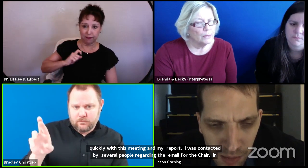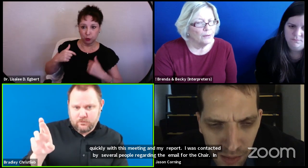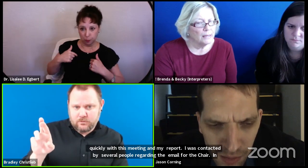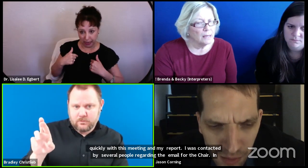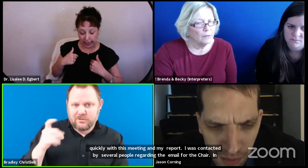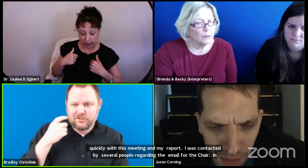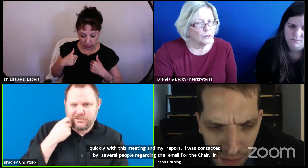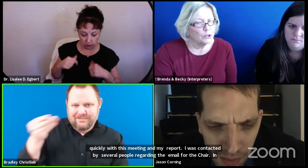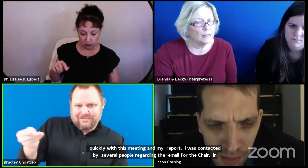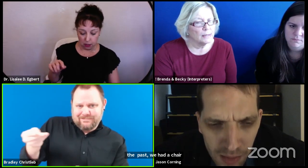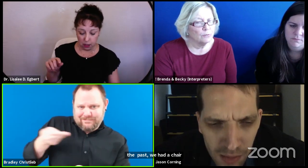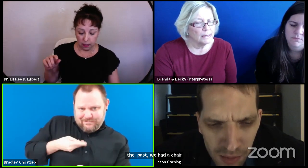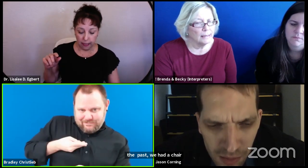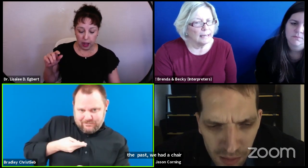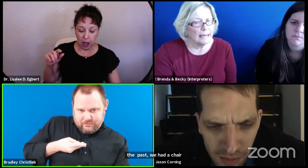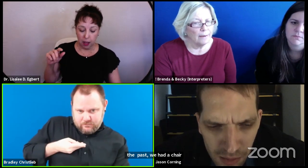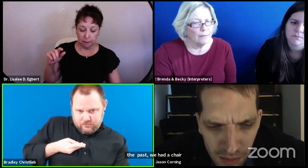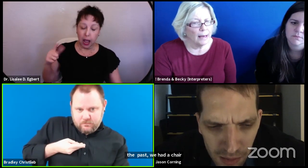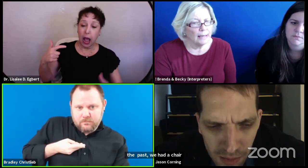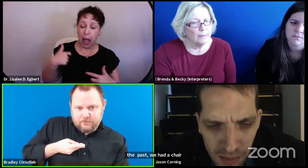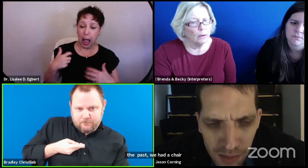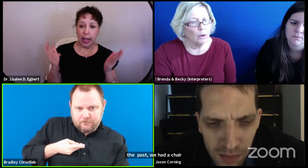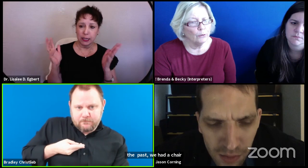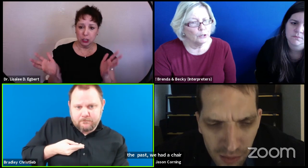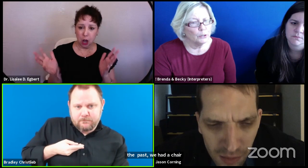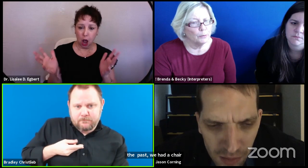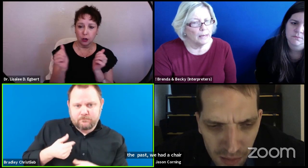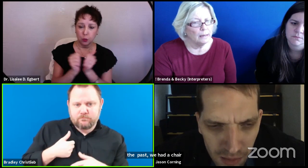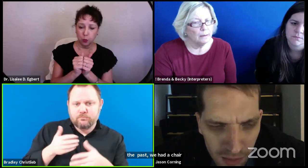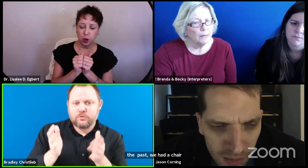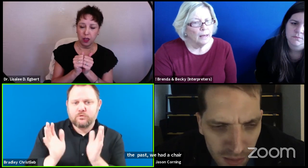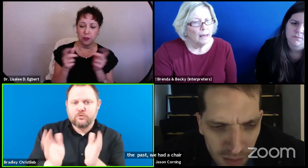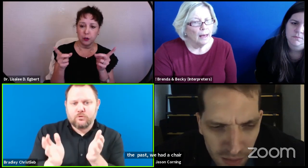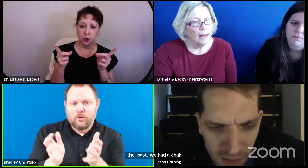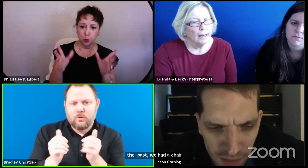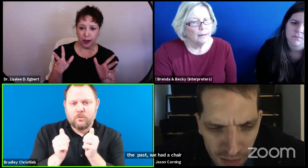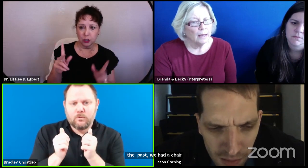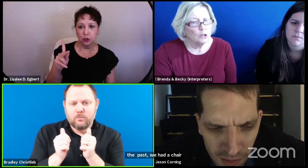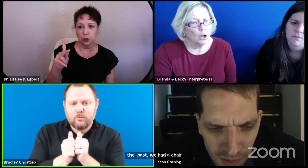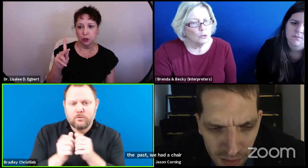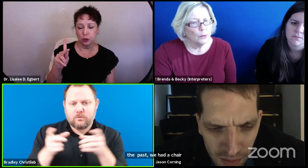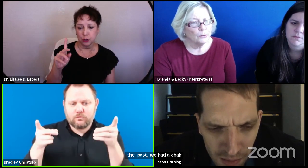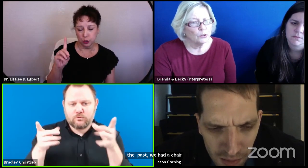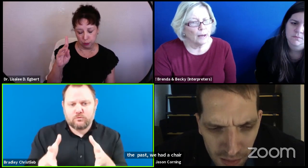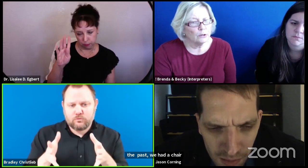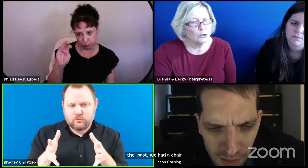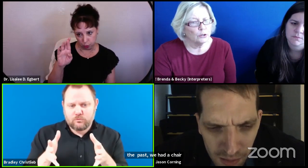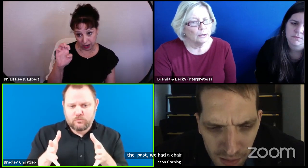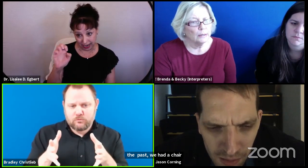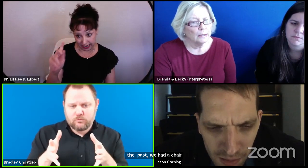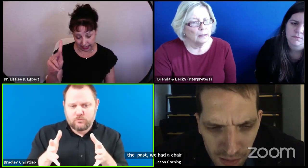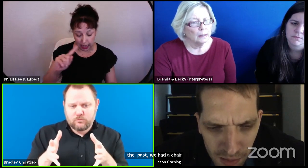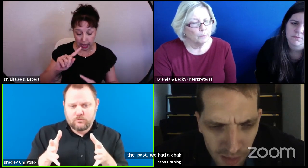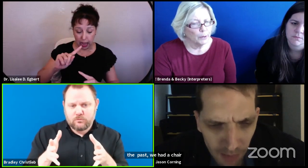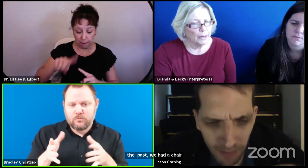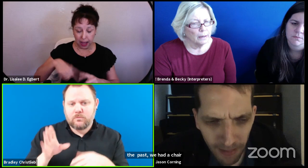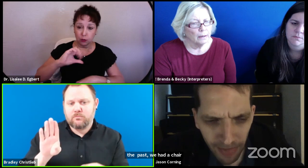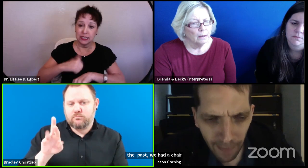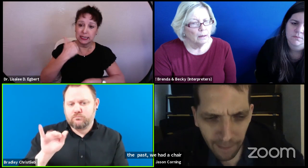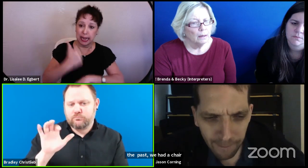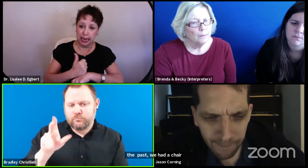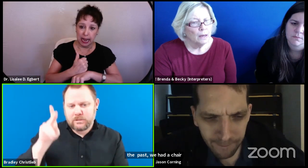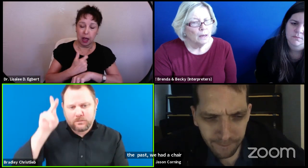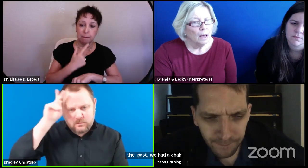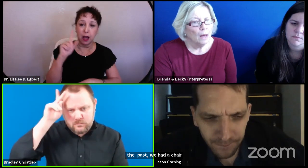Stephanie Summers recently gave that email over to me, and I talked with Director Brick